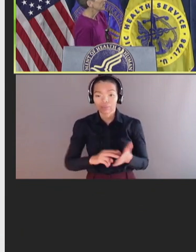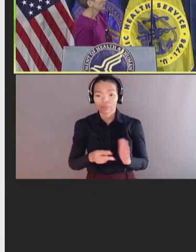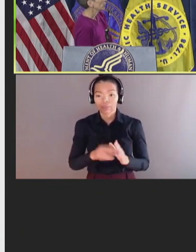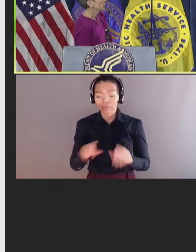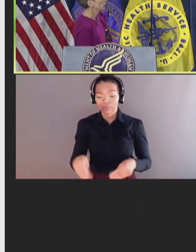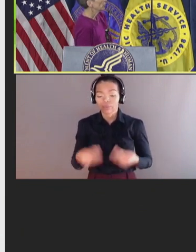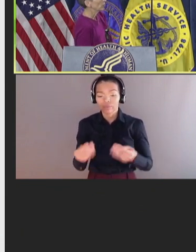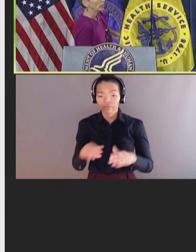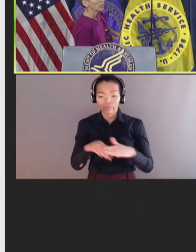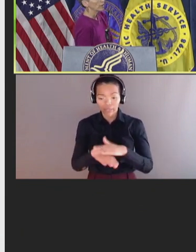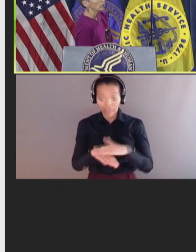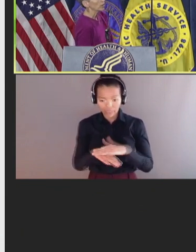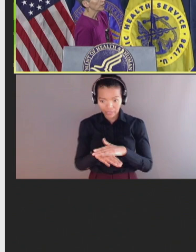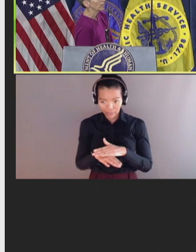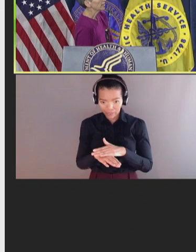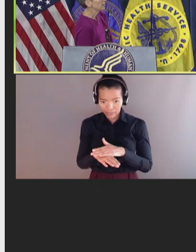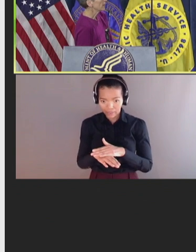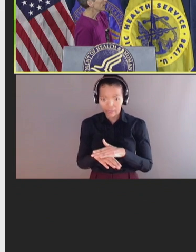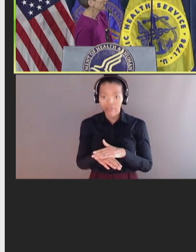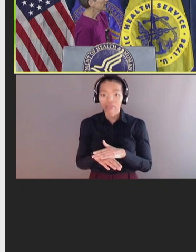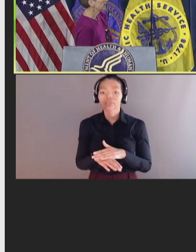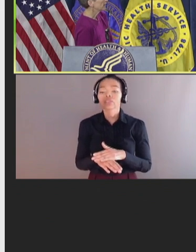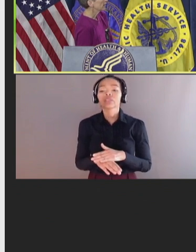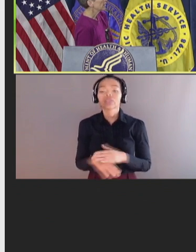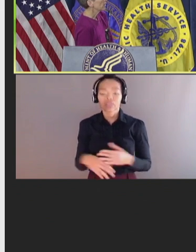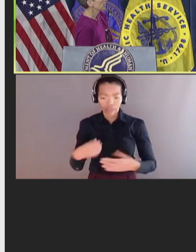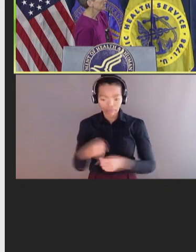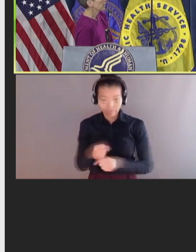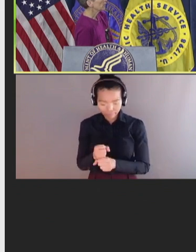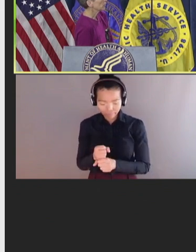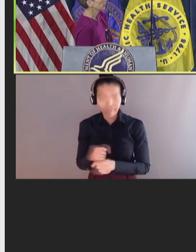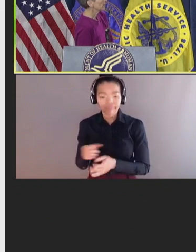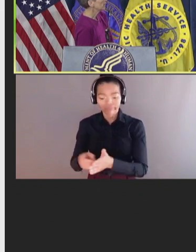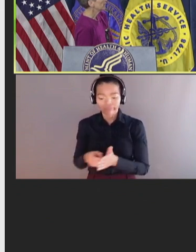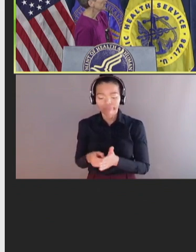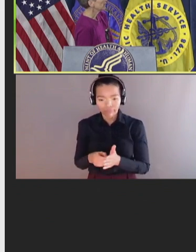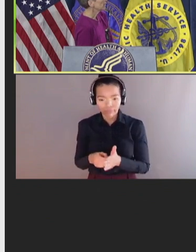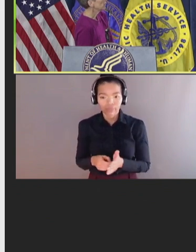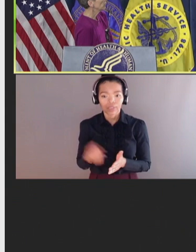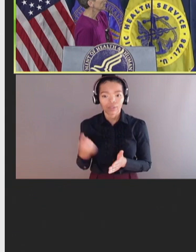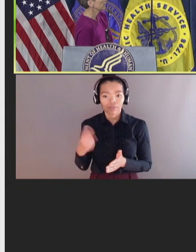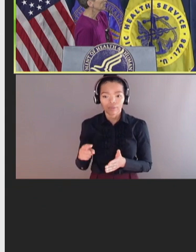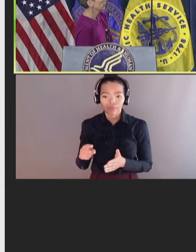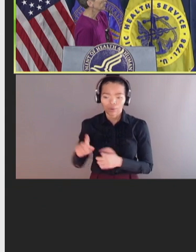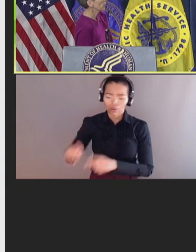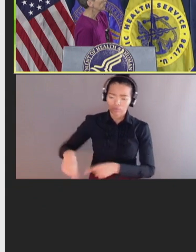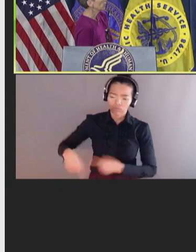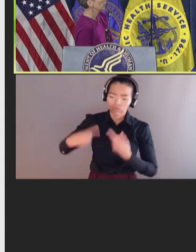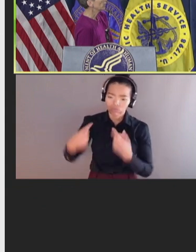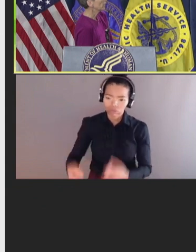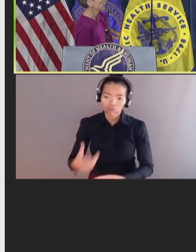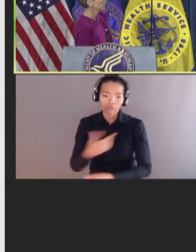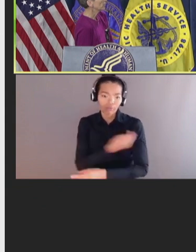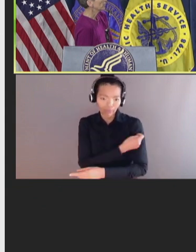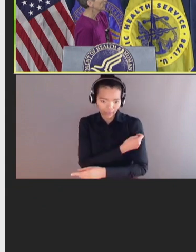to and generating demand in long established vaccines and new vaccines for all populations,